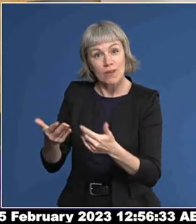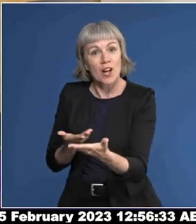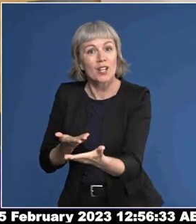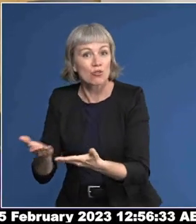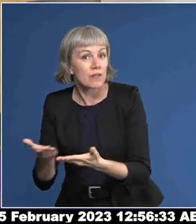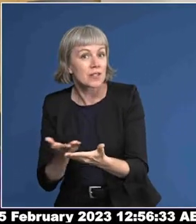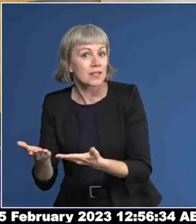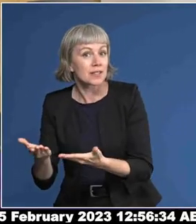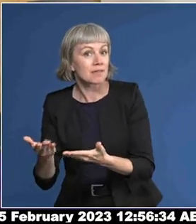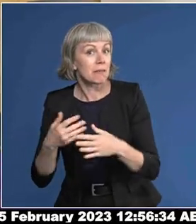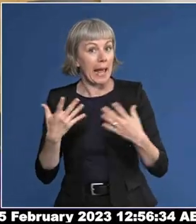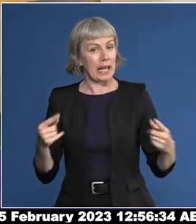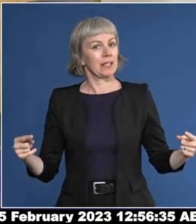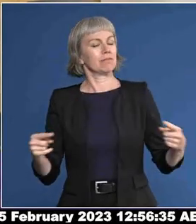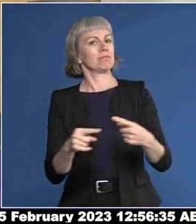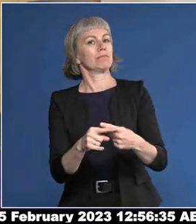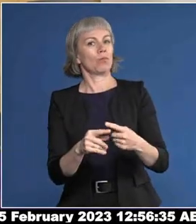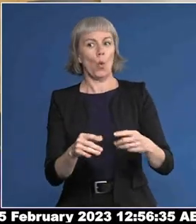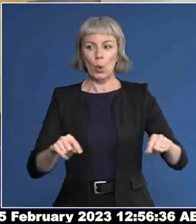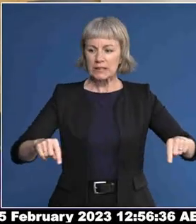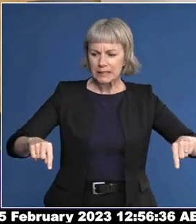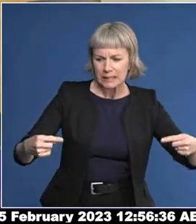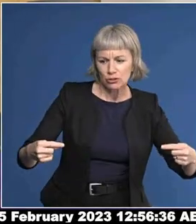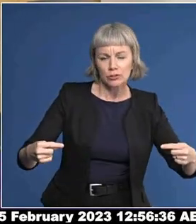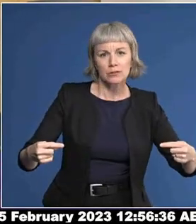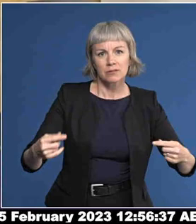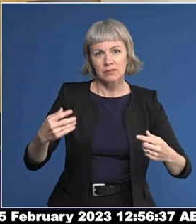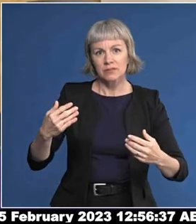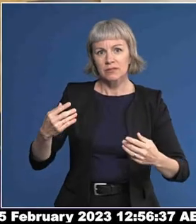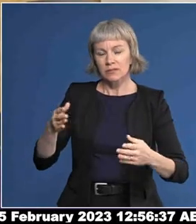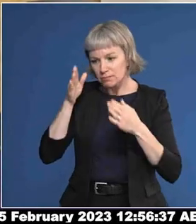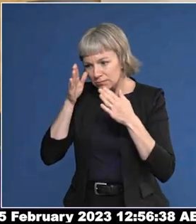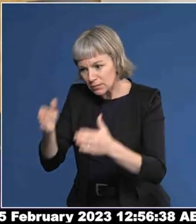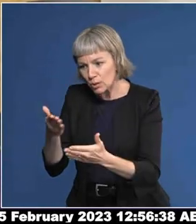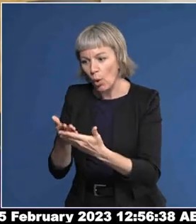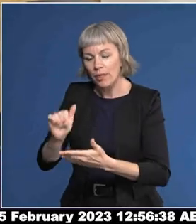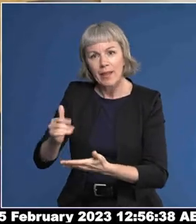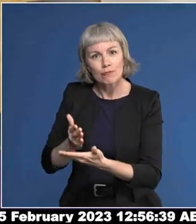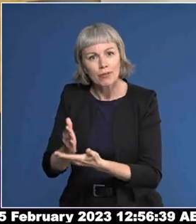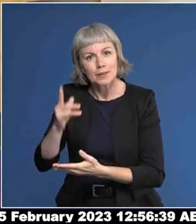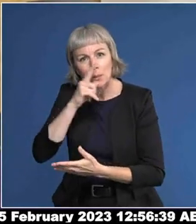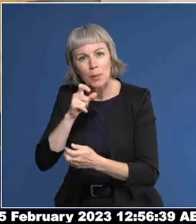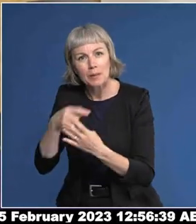And do any tensions arise in meeting those two sets of obligations? No, I don't believe any tensions arise.